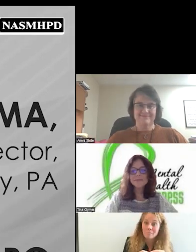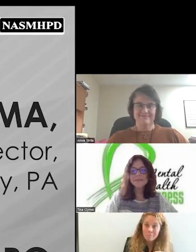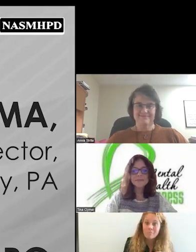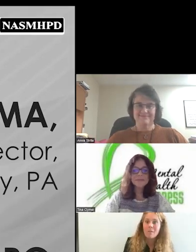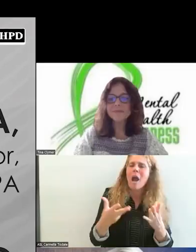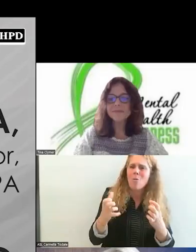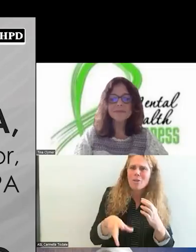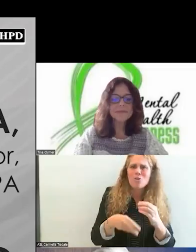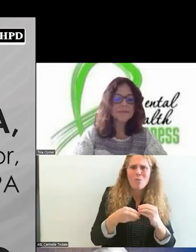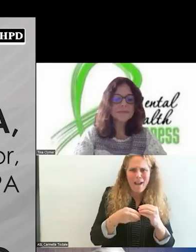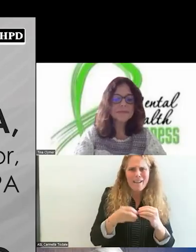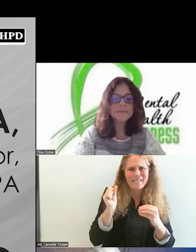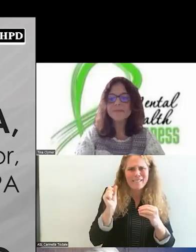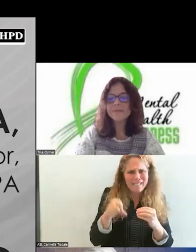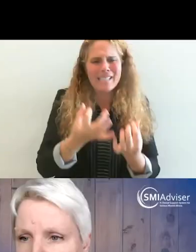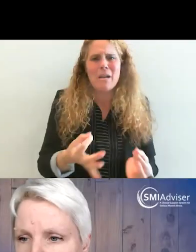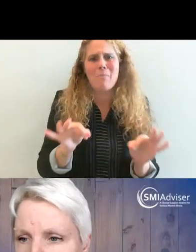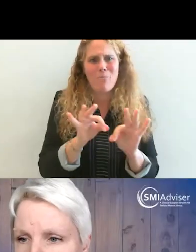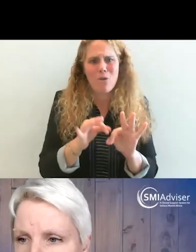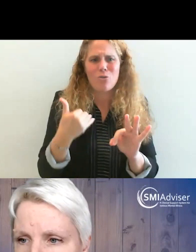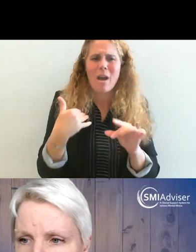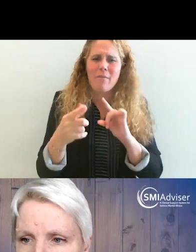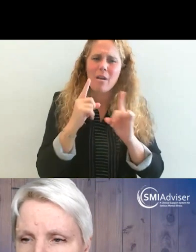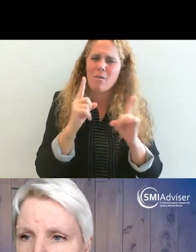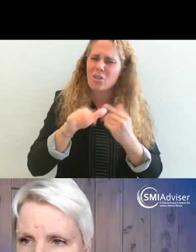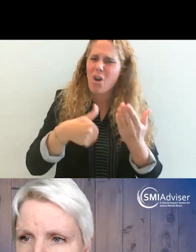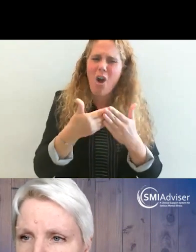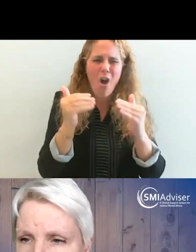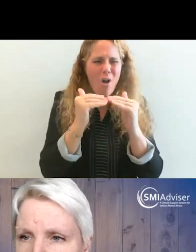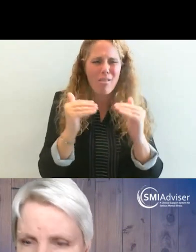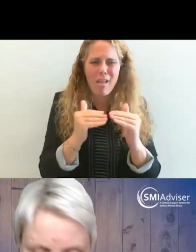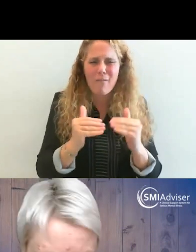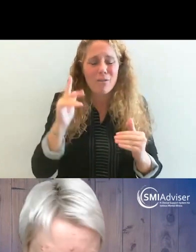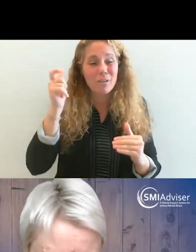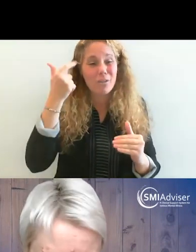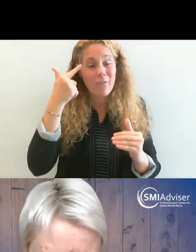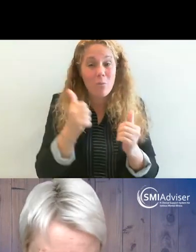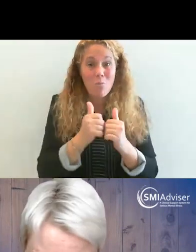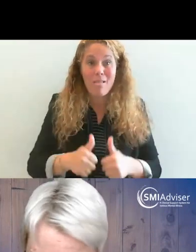CONVERSATIONS WITH FOLKS WITH ALL LEVELS OF GOVERNMENT, WHETHER